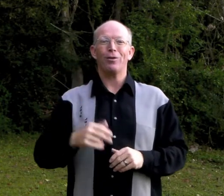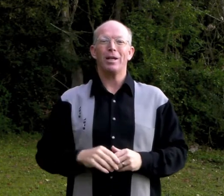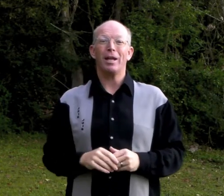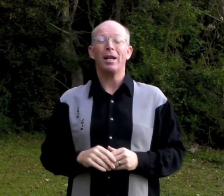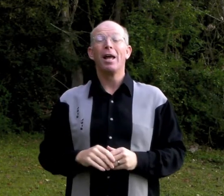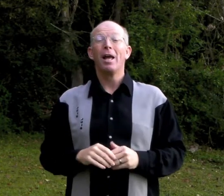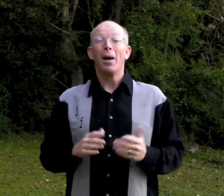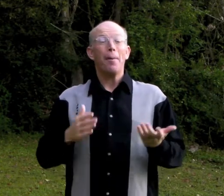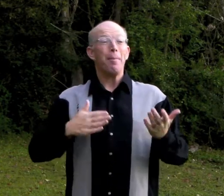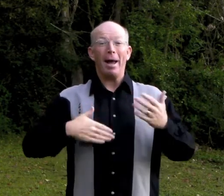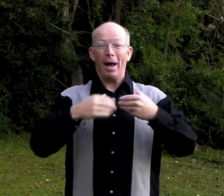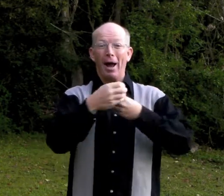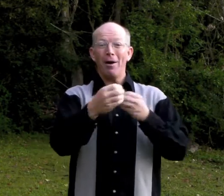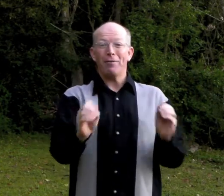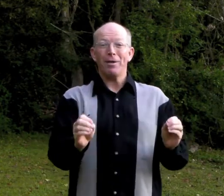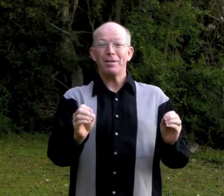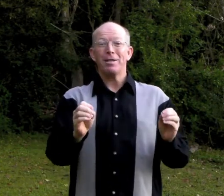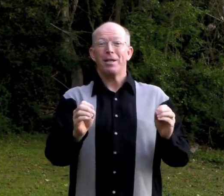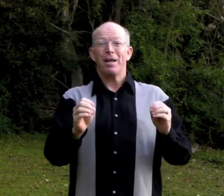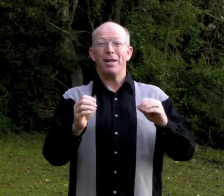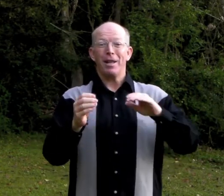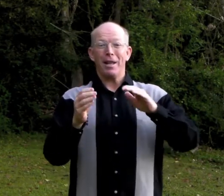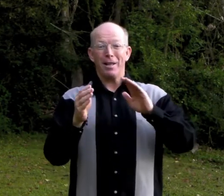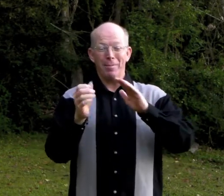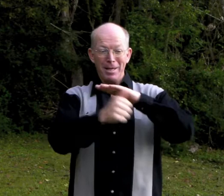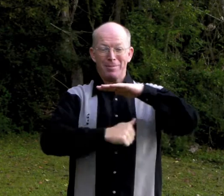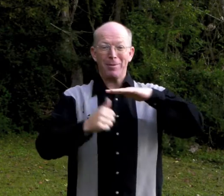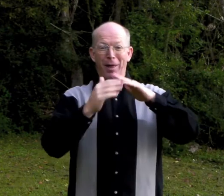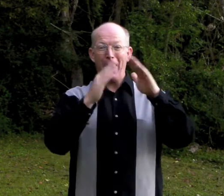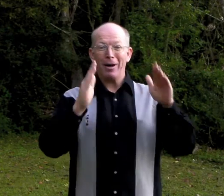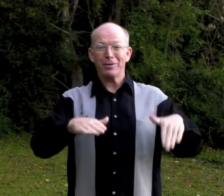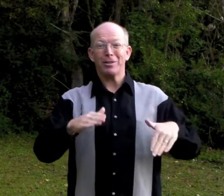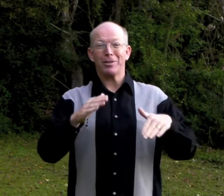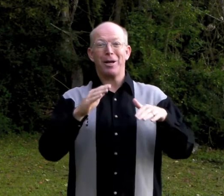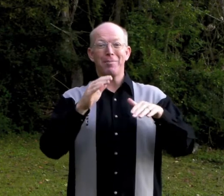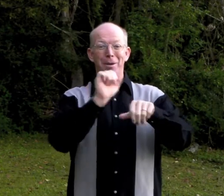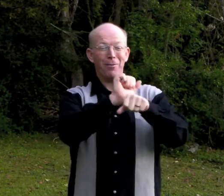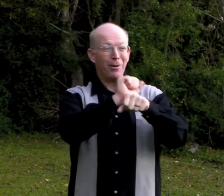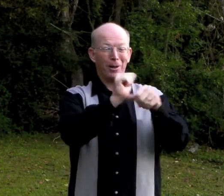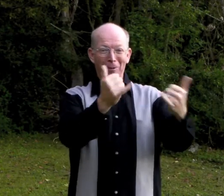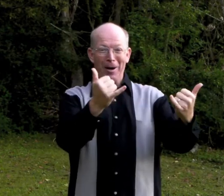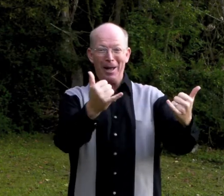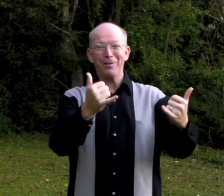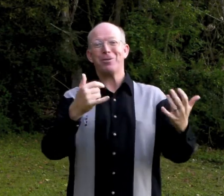My office in the basement of the house is being worked on right now,